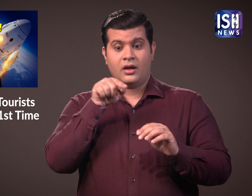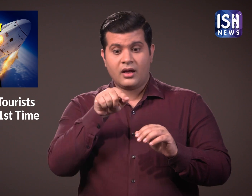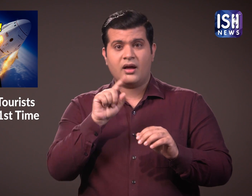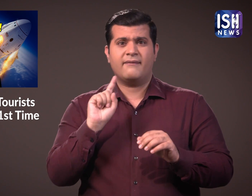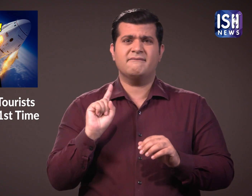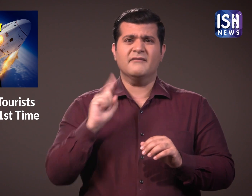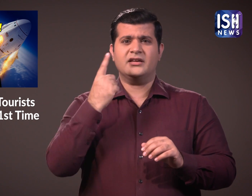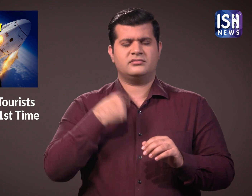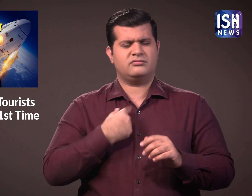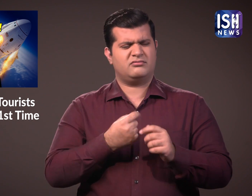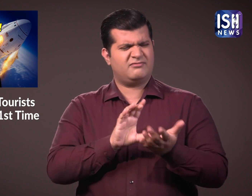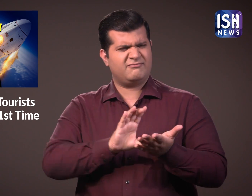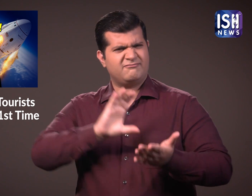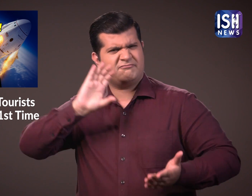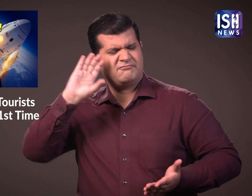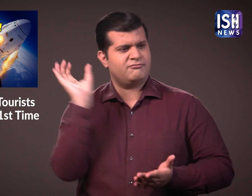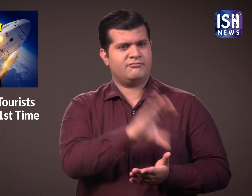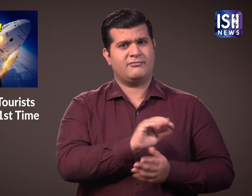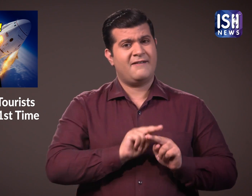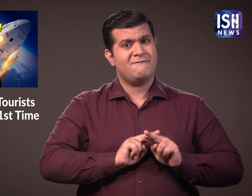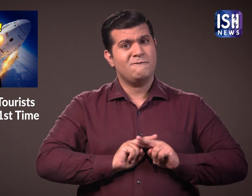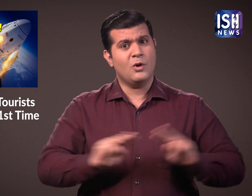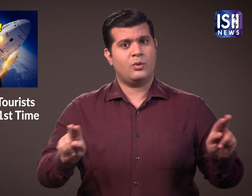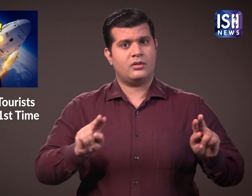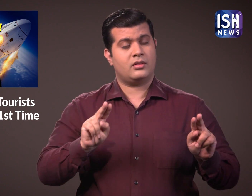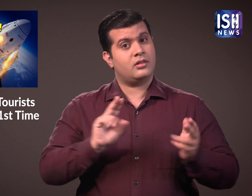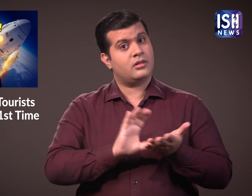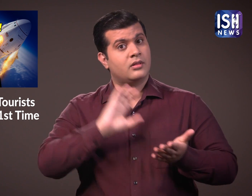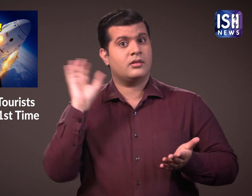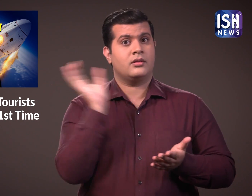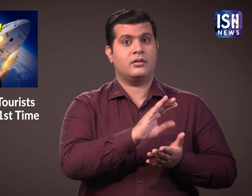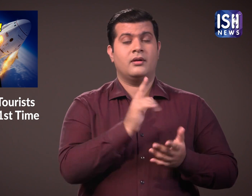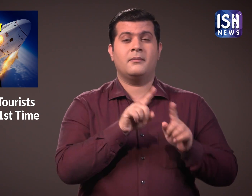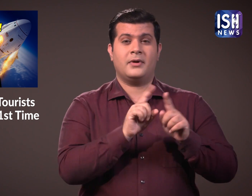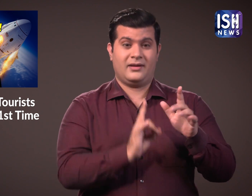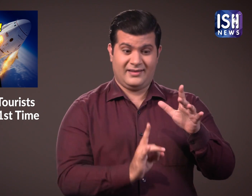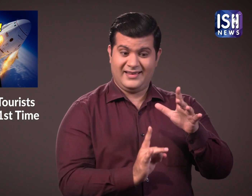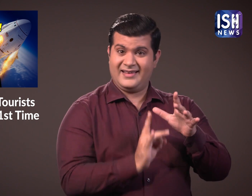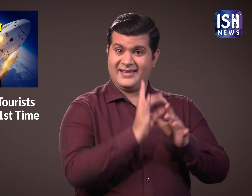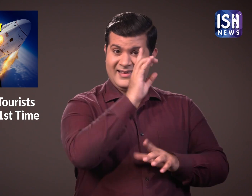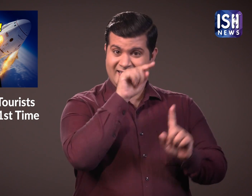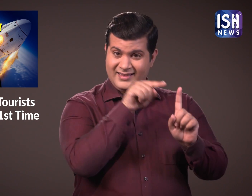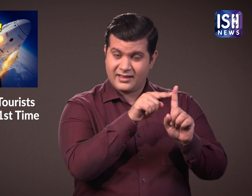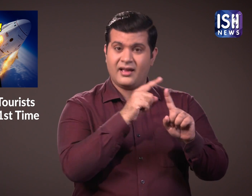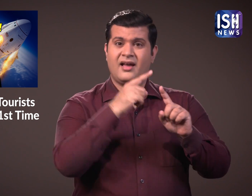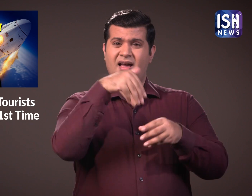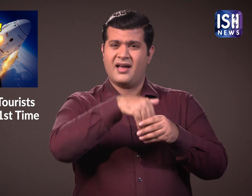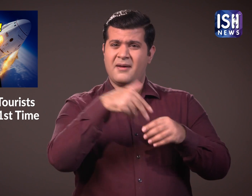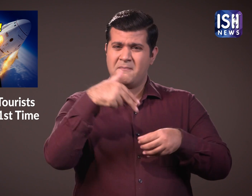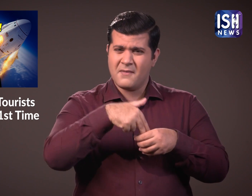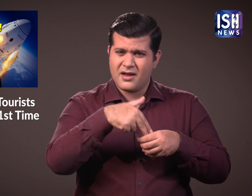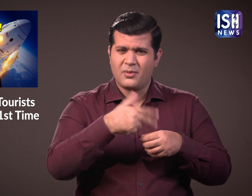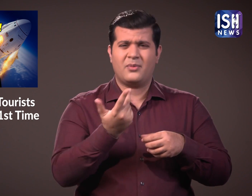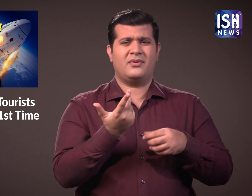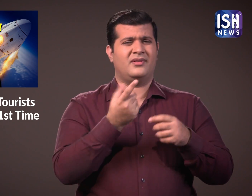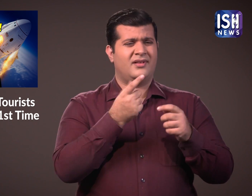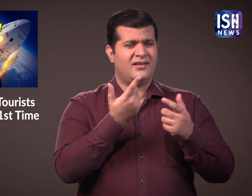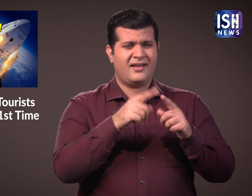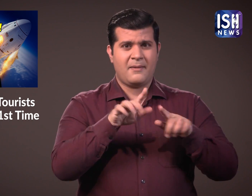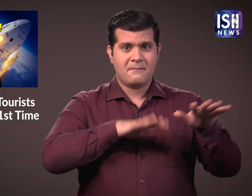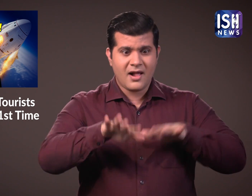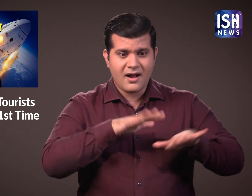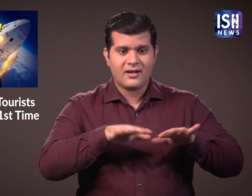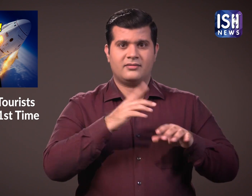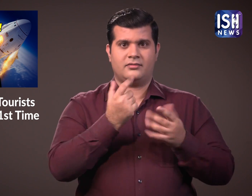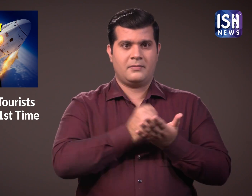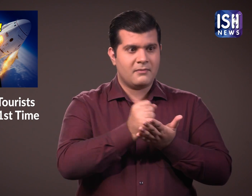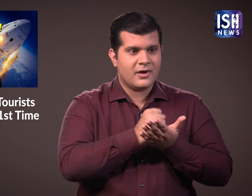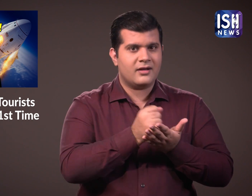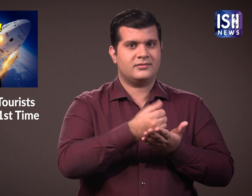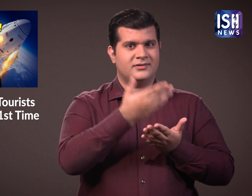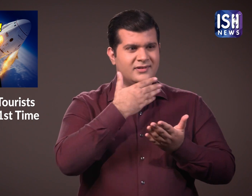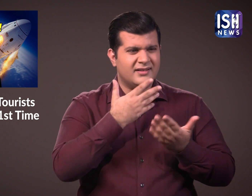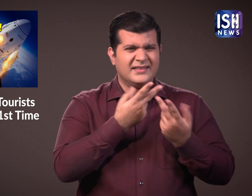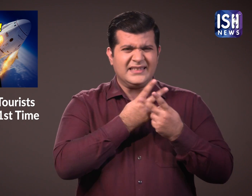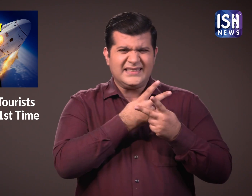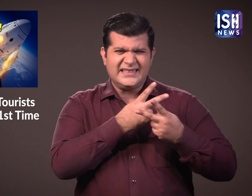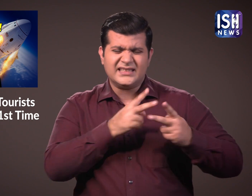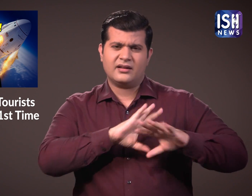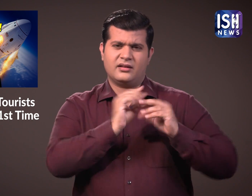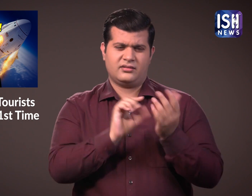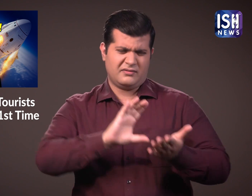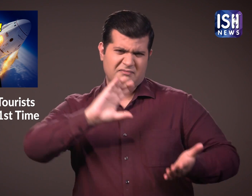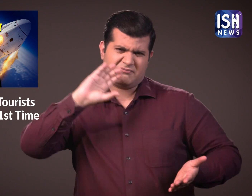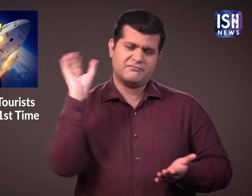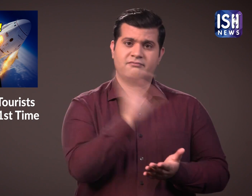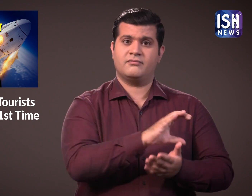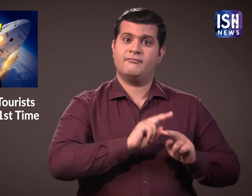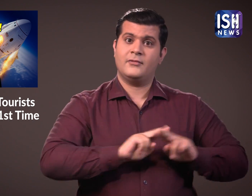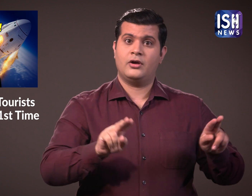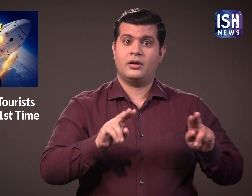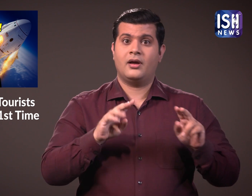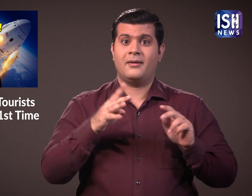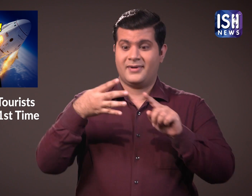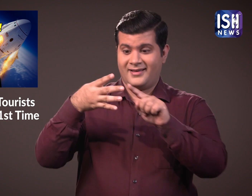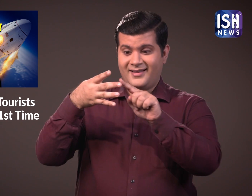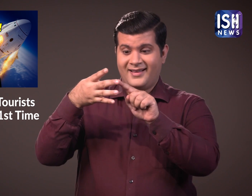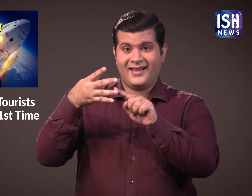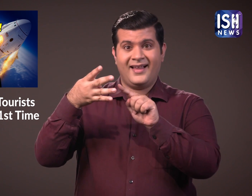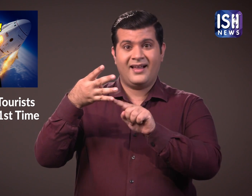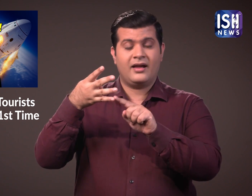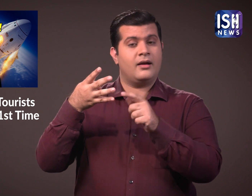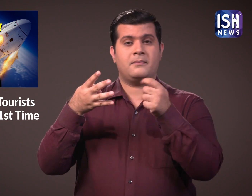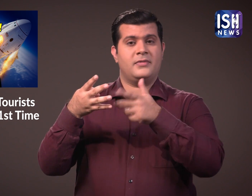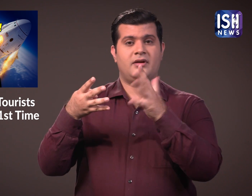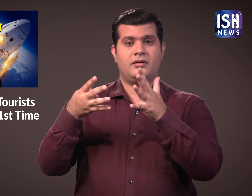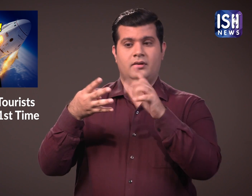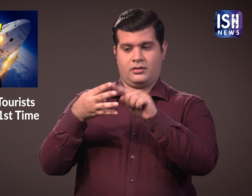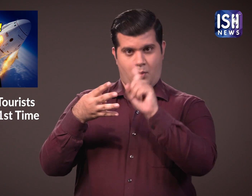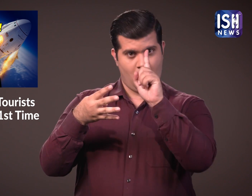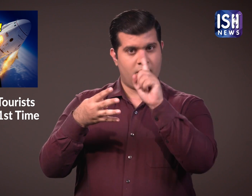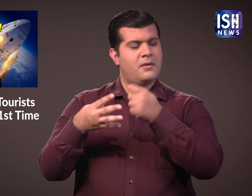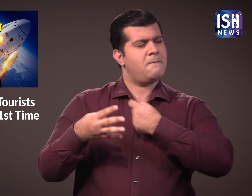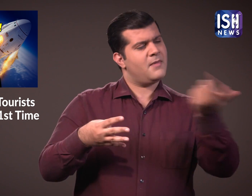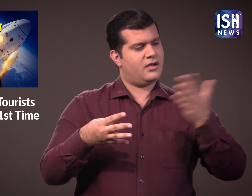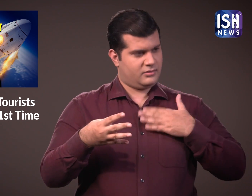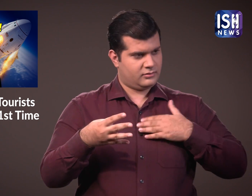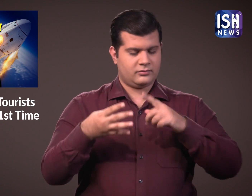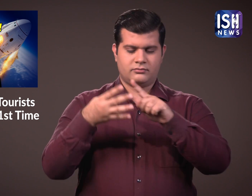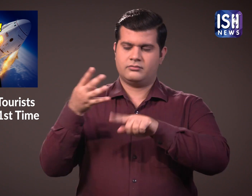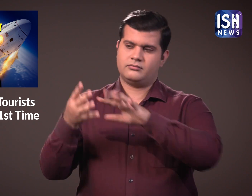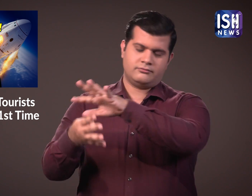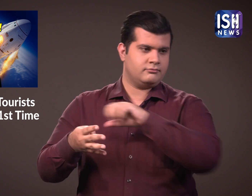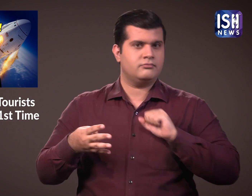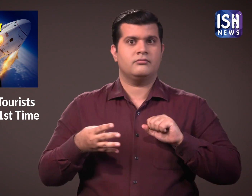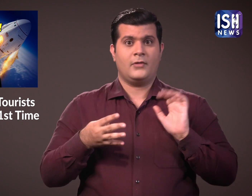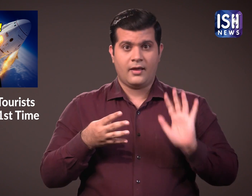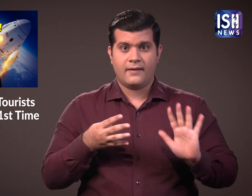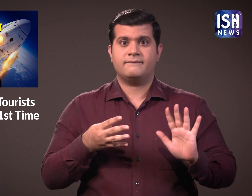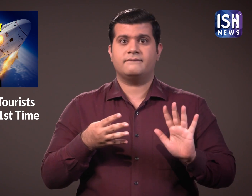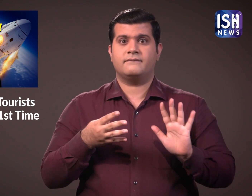The mission was fully funded by one person and the other 3 passengers boarded the rocket for free.